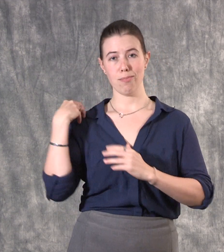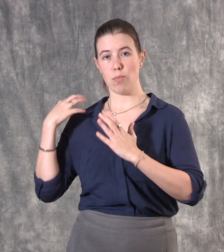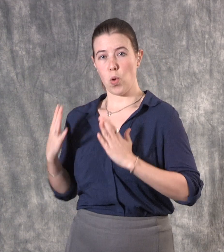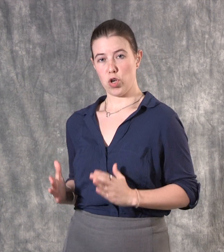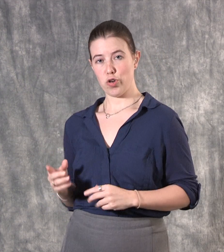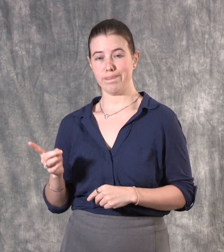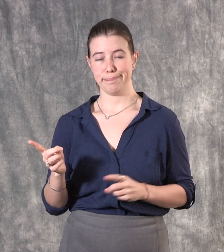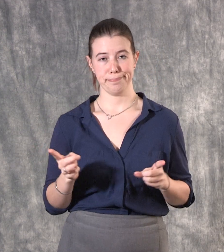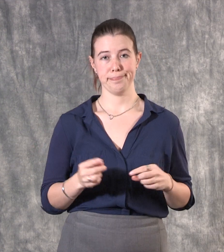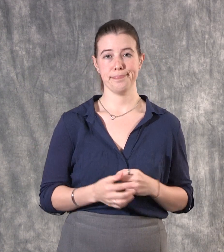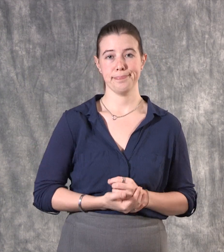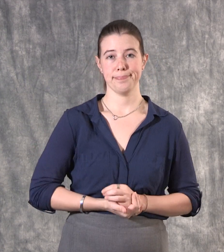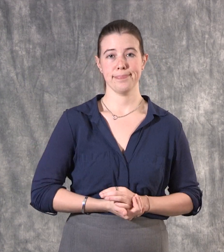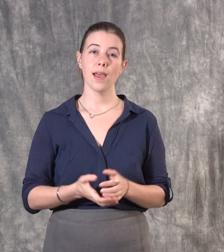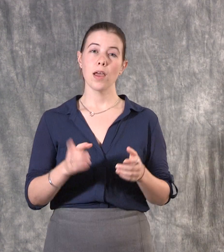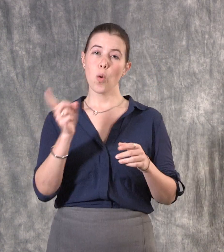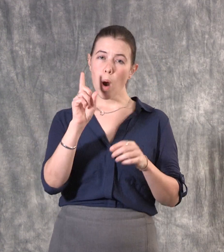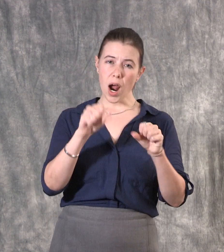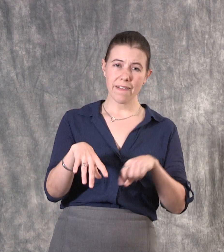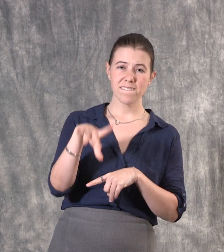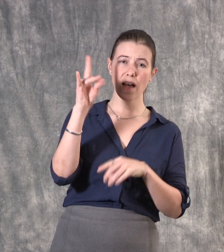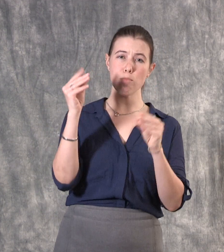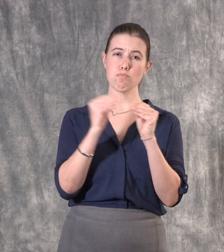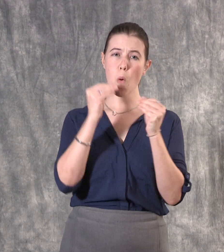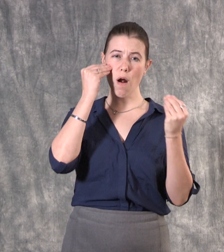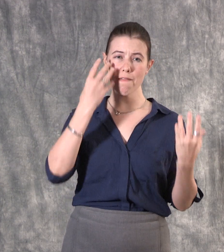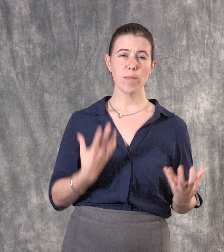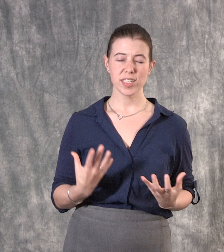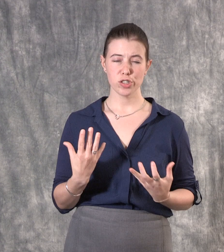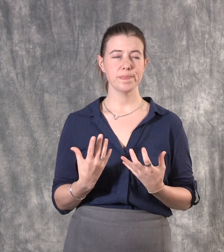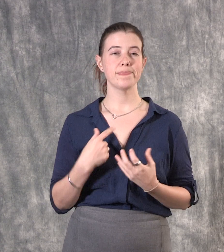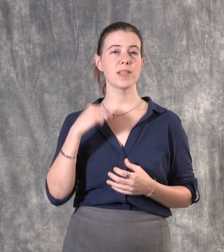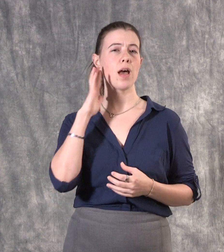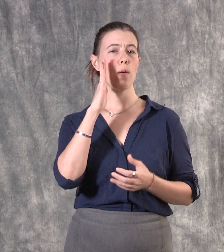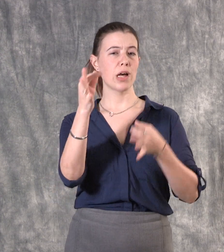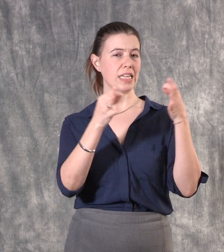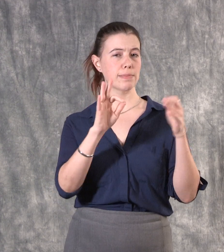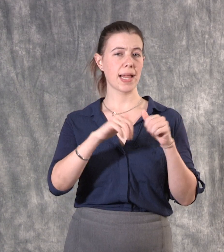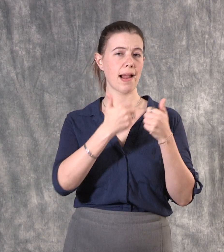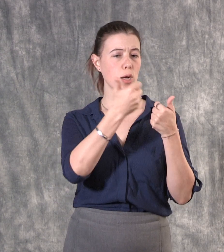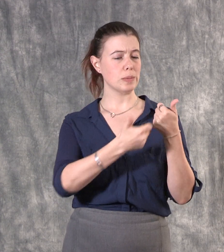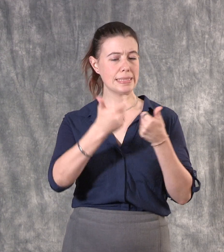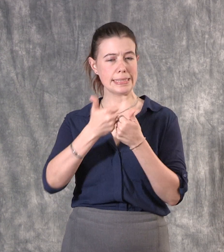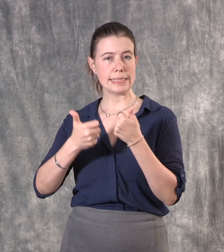employee and the employer. Where you can find more information. I will explain how